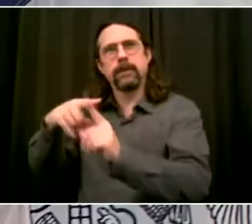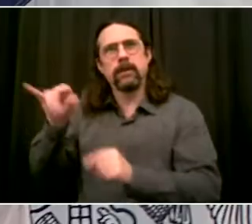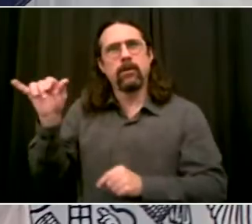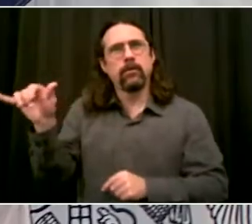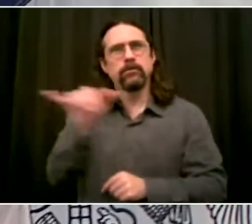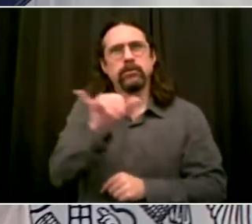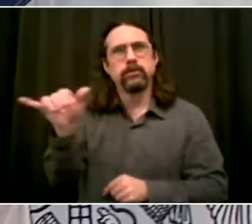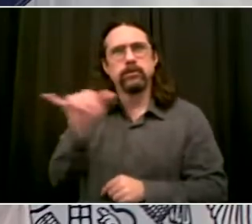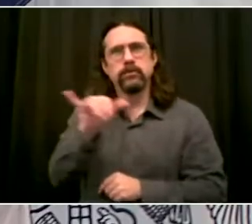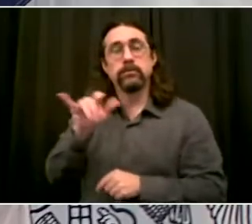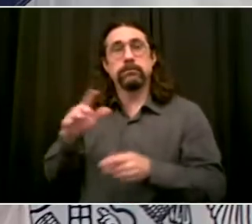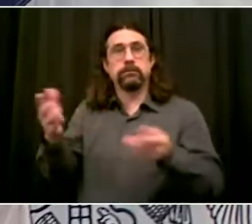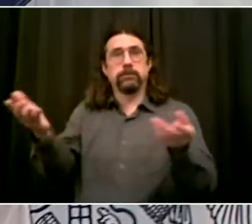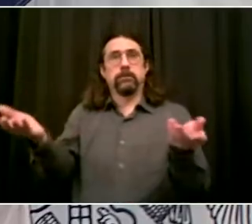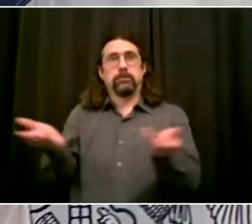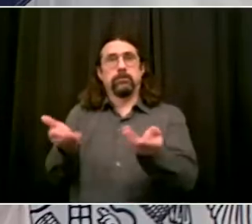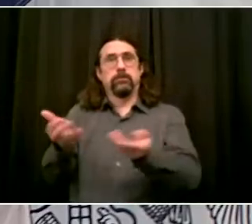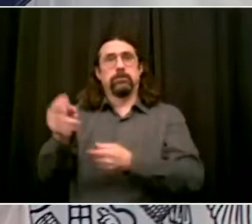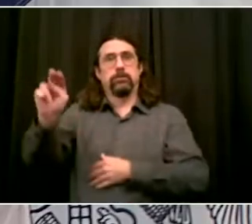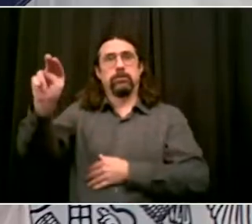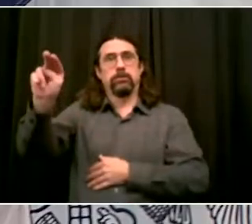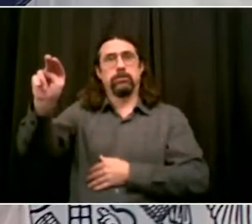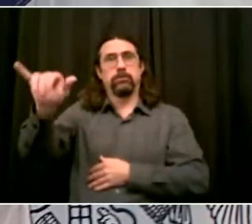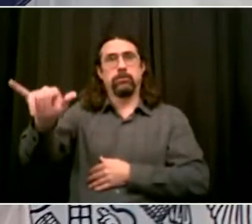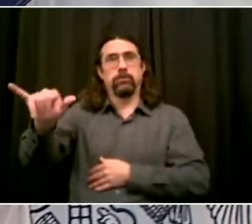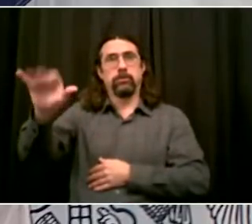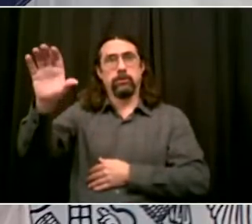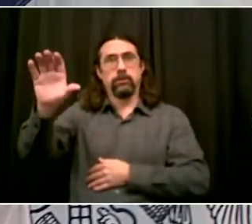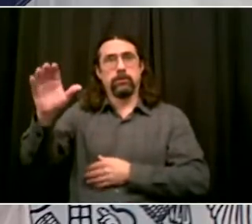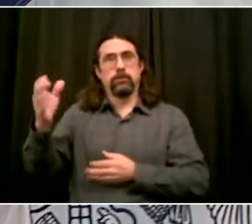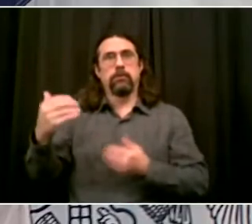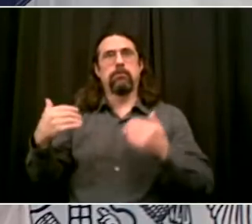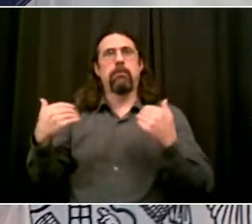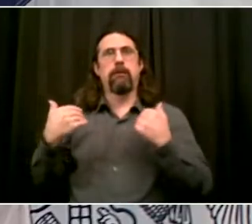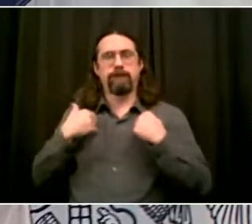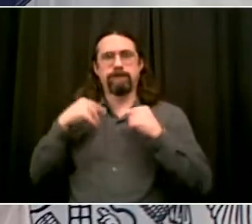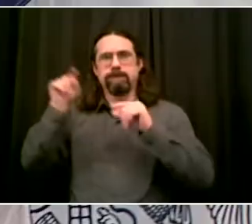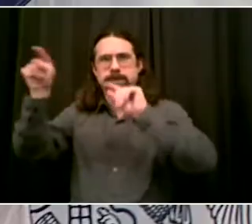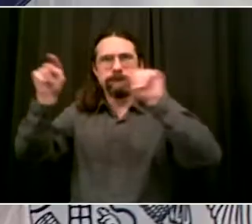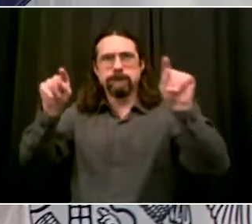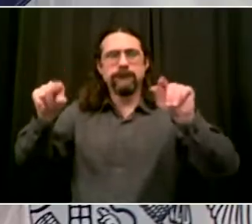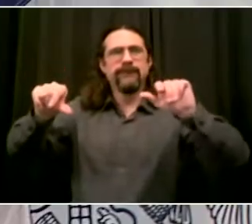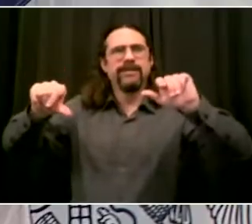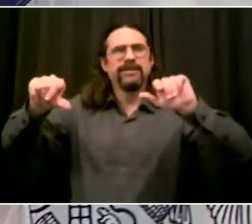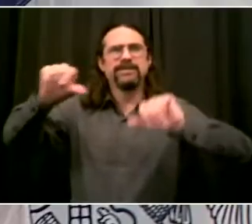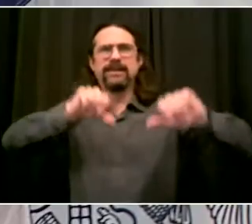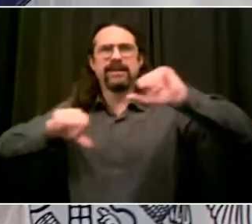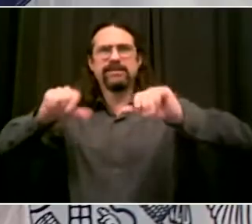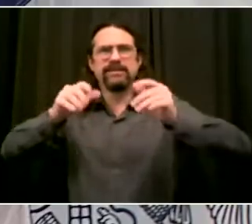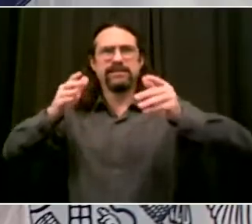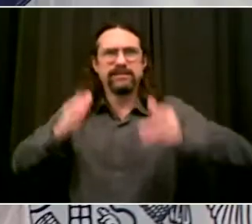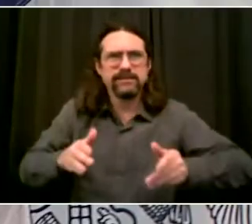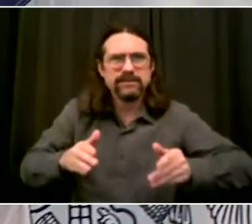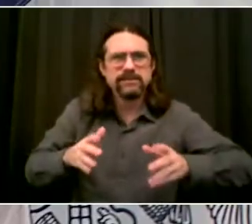WE HAVE A REUTERS REPORT THAT MODERNA INVESTIGATORS,FI VE